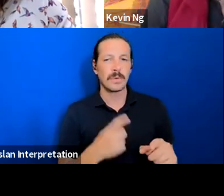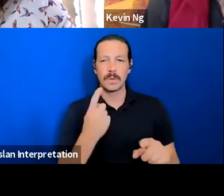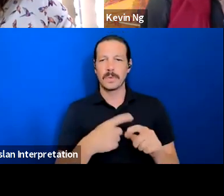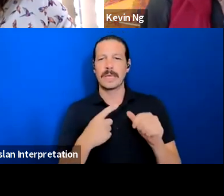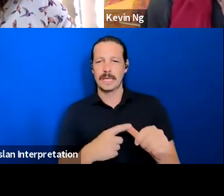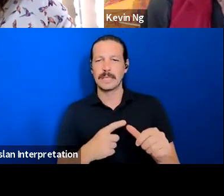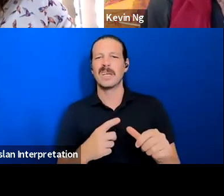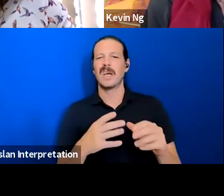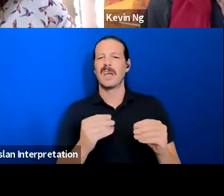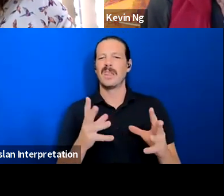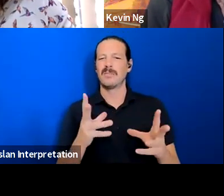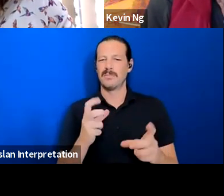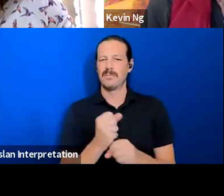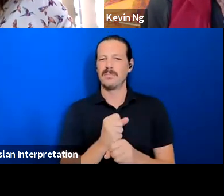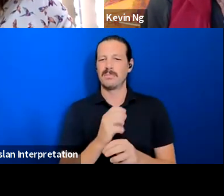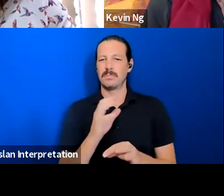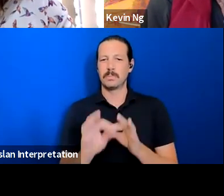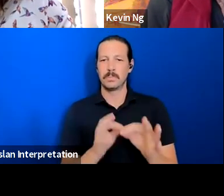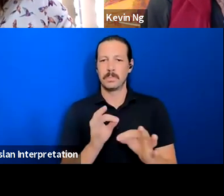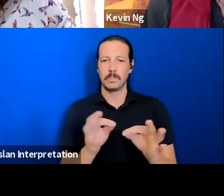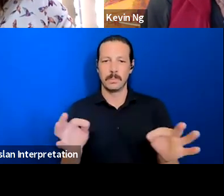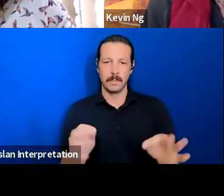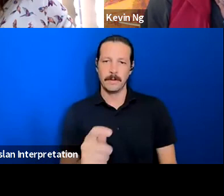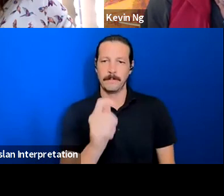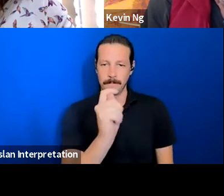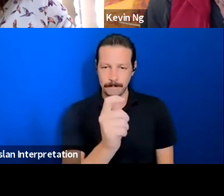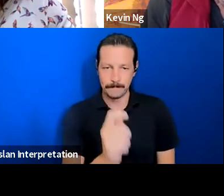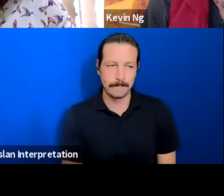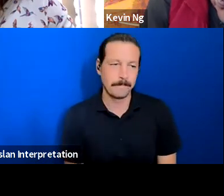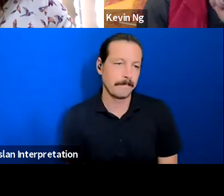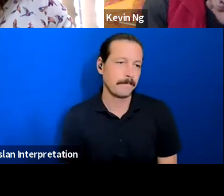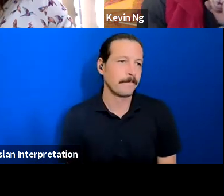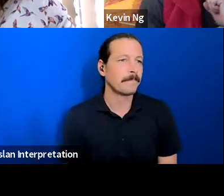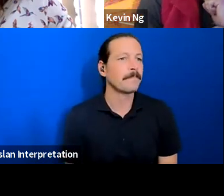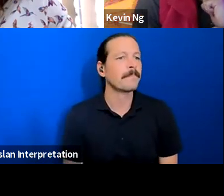the session. There was a question are there any tips that you would give to an emerging artist